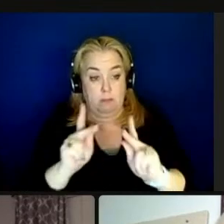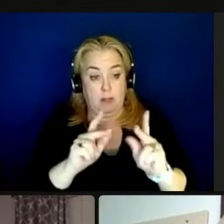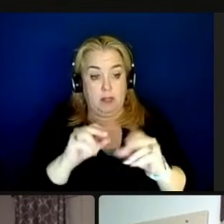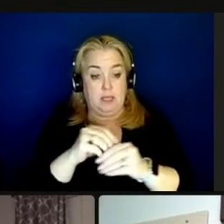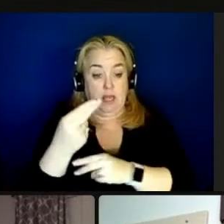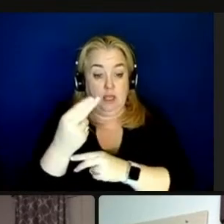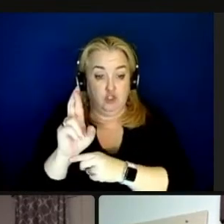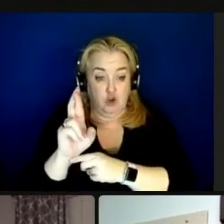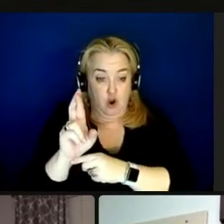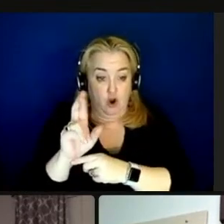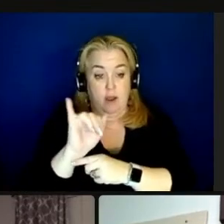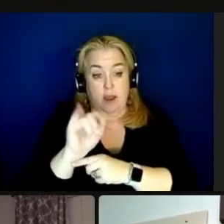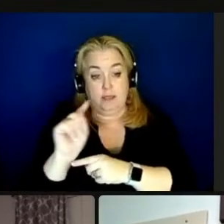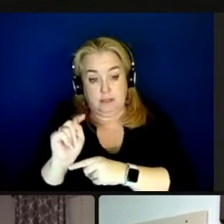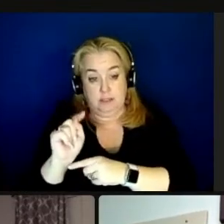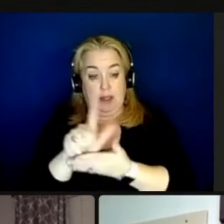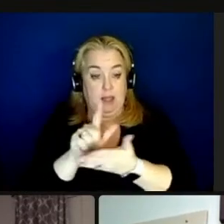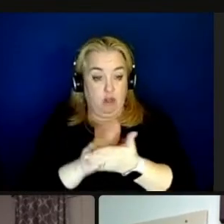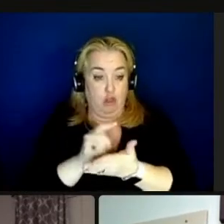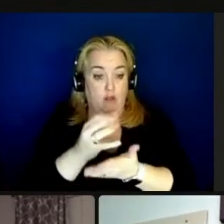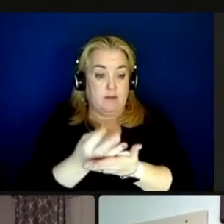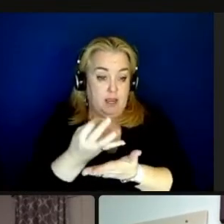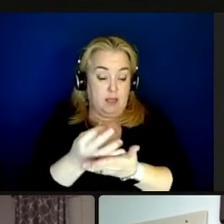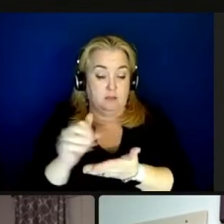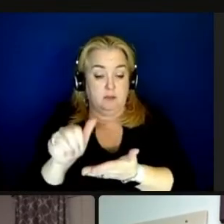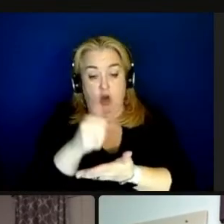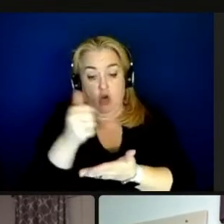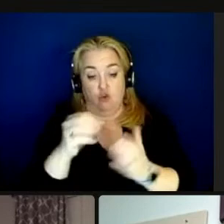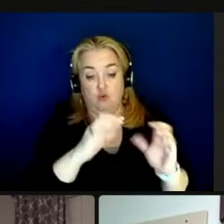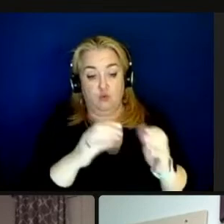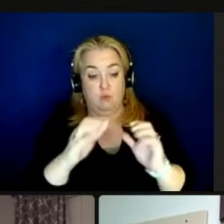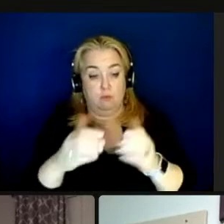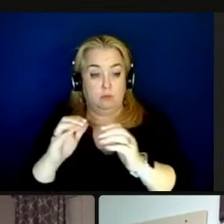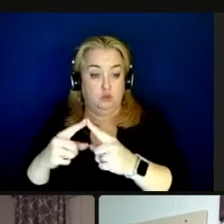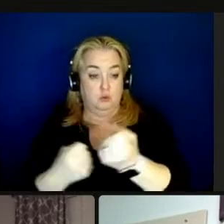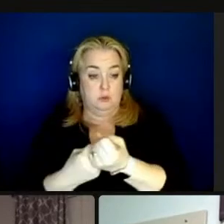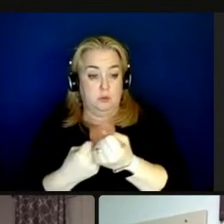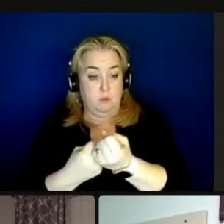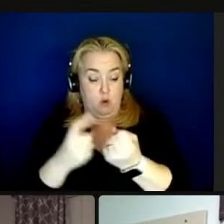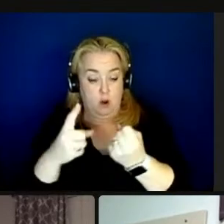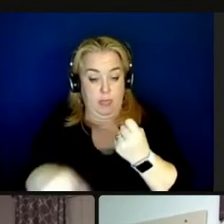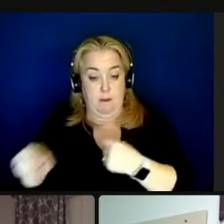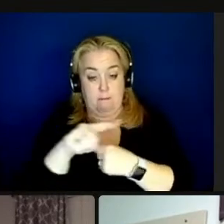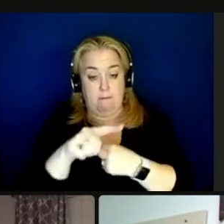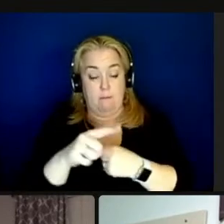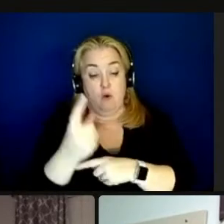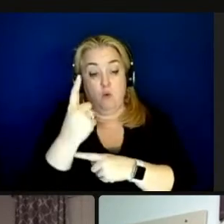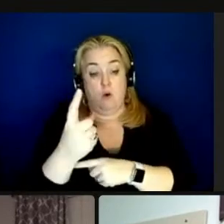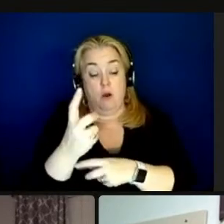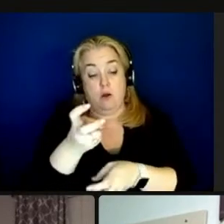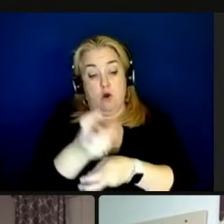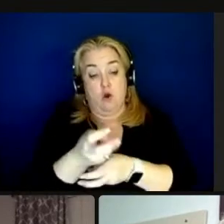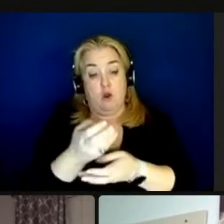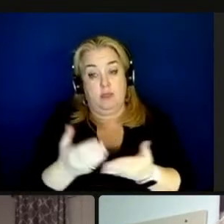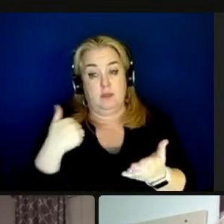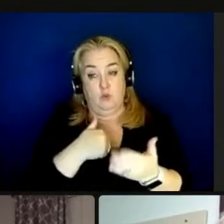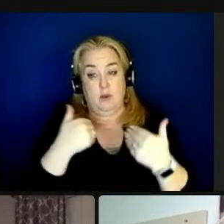POLICE AND FIRE ARE CRITICAL TO